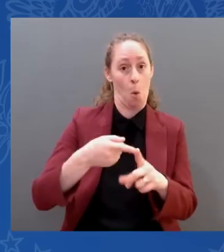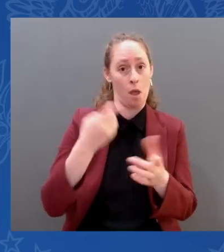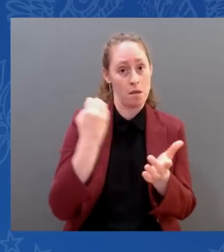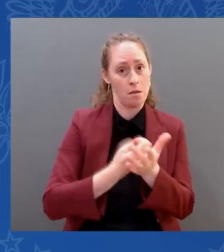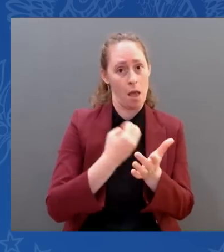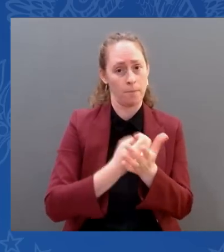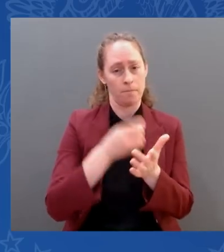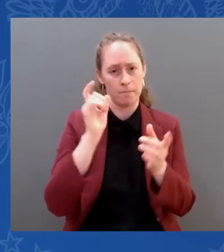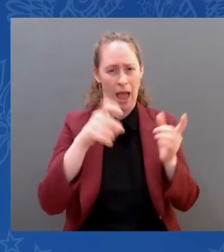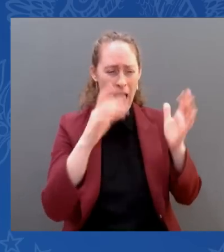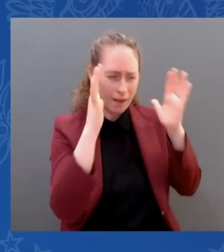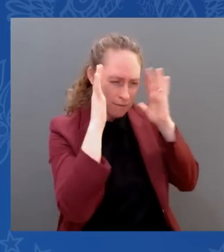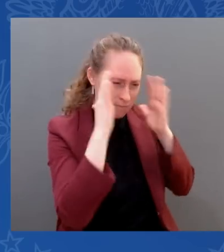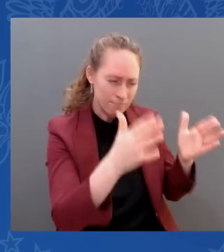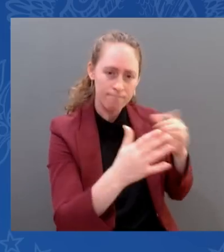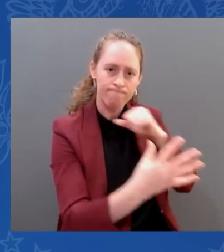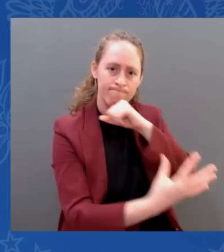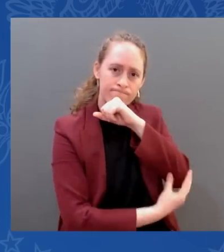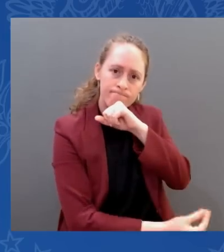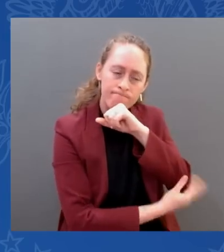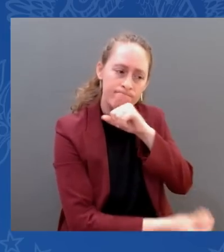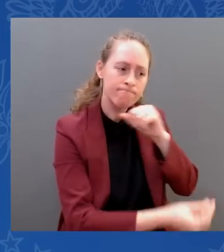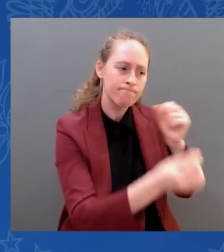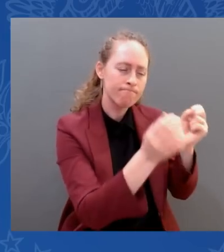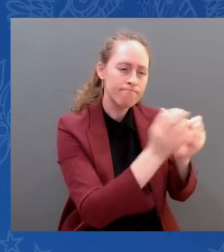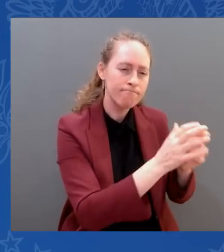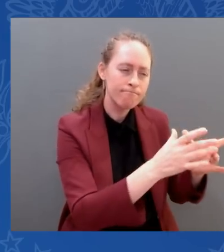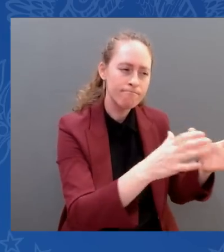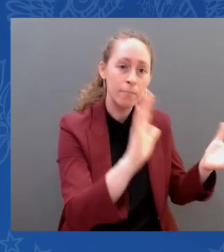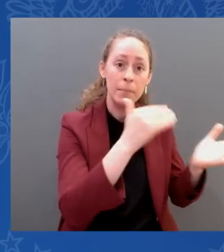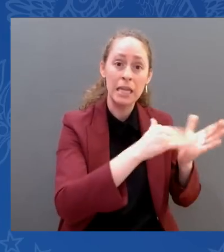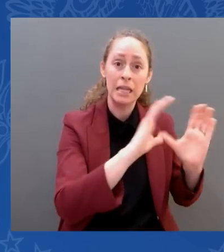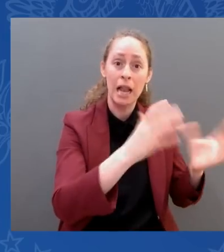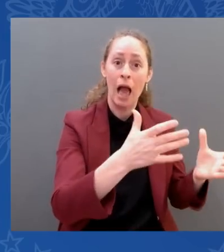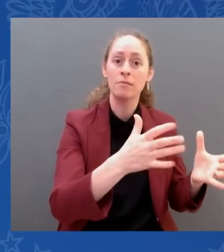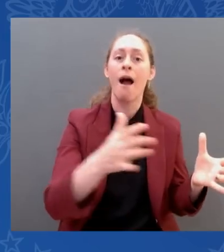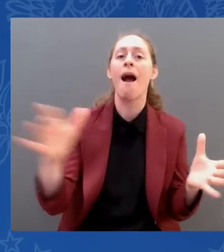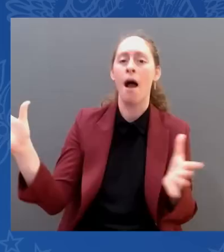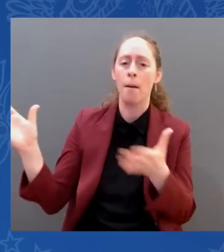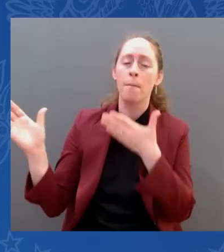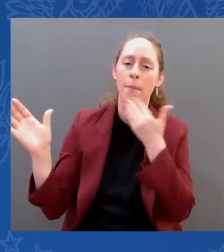I am so sick and tired of trickle-down economics. It does not work.